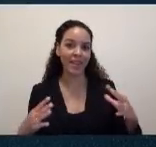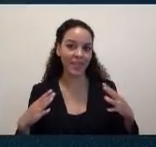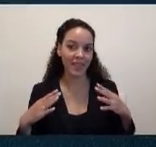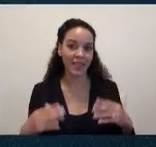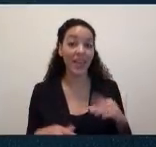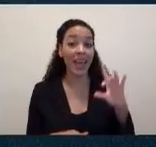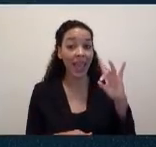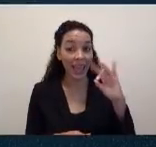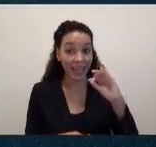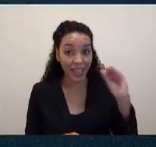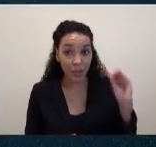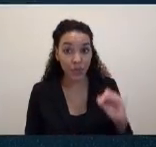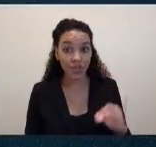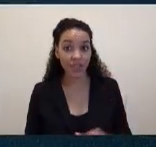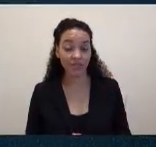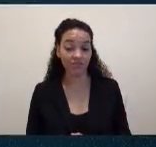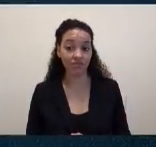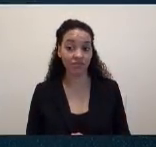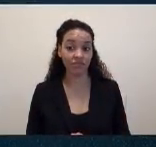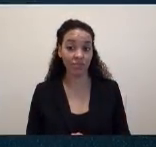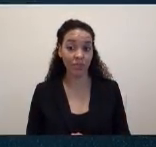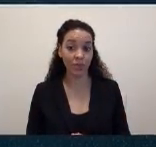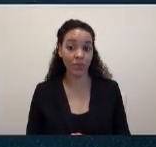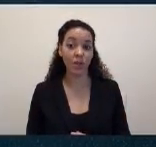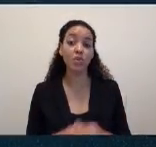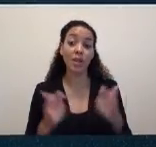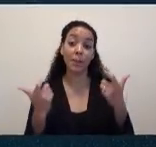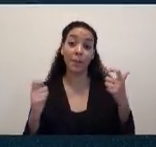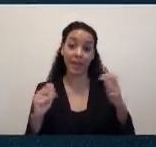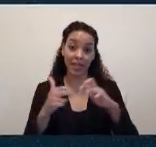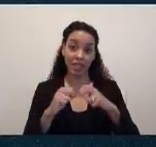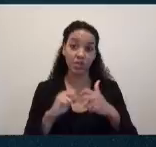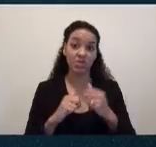So this is a big issue, especially when,